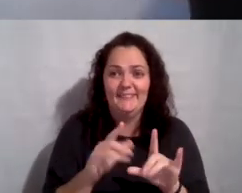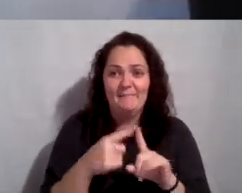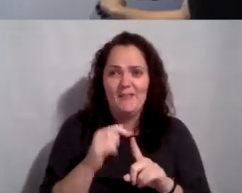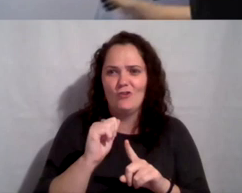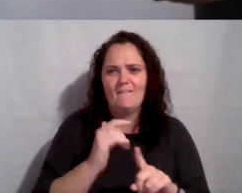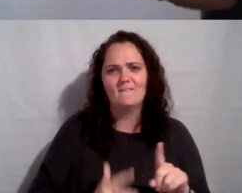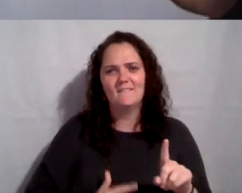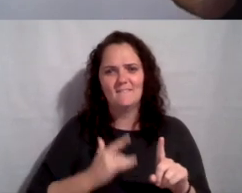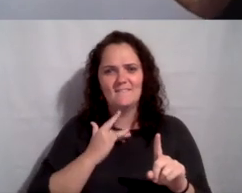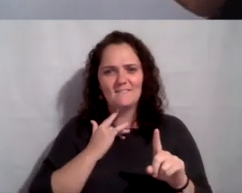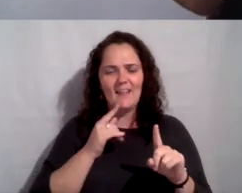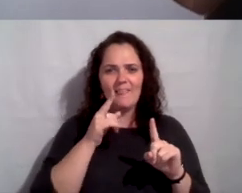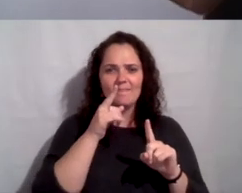you're feeling through that movement of